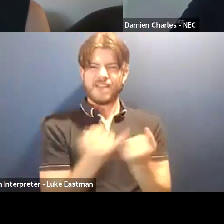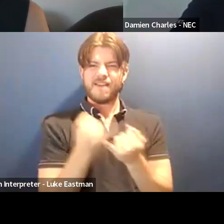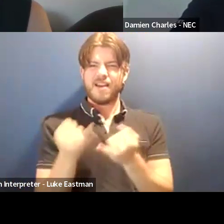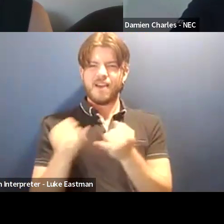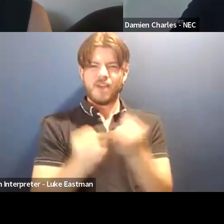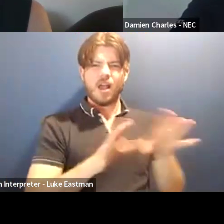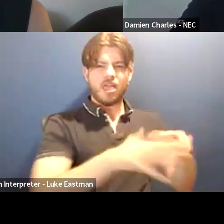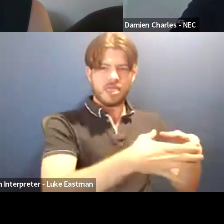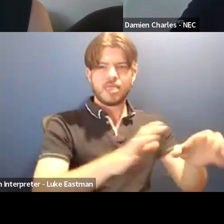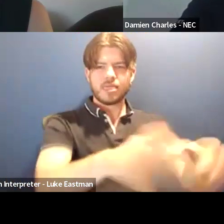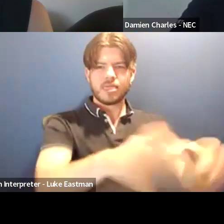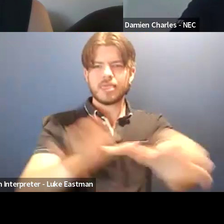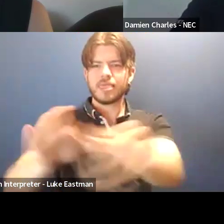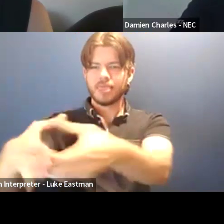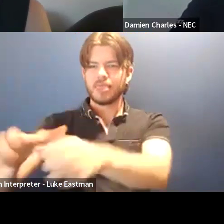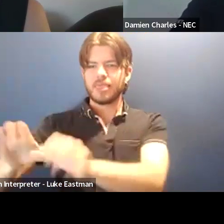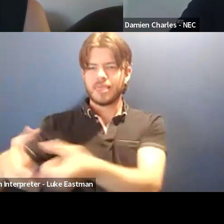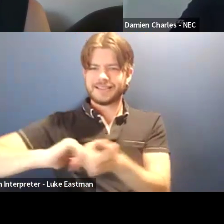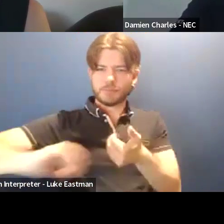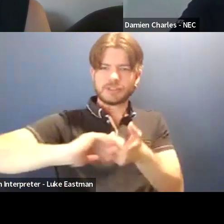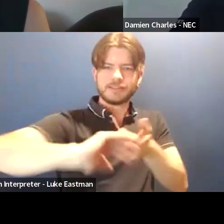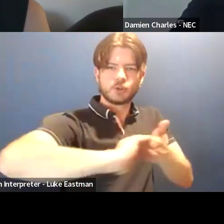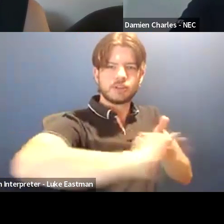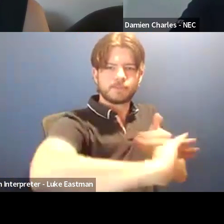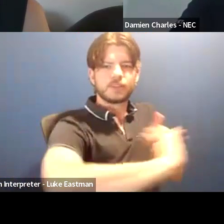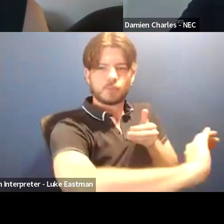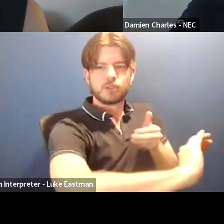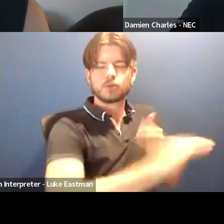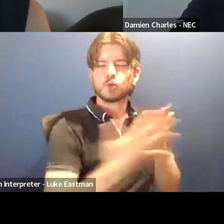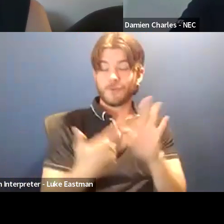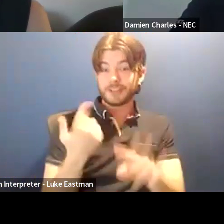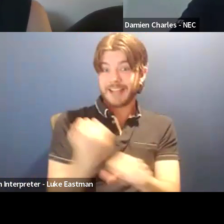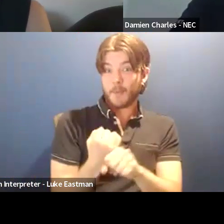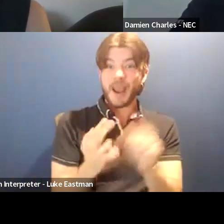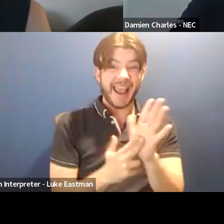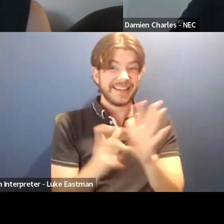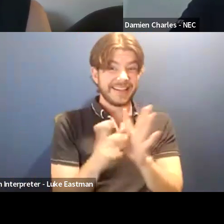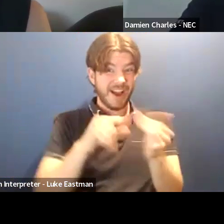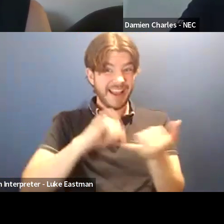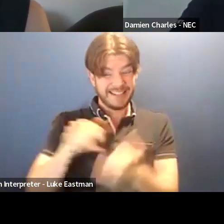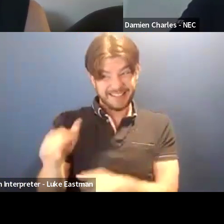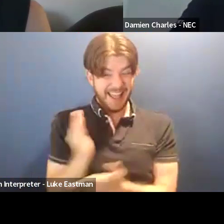not so new anymore but that's probably almost made it worse because